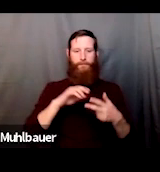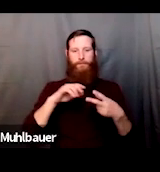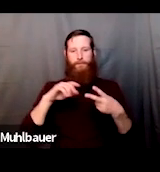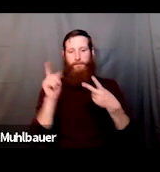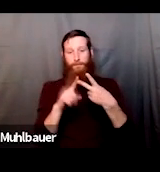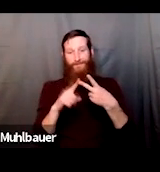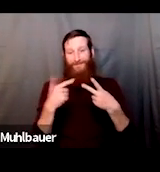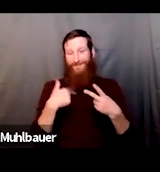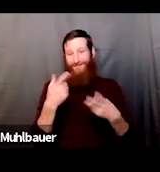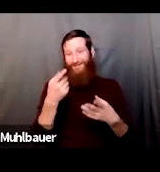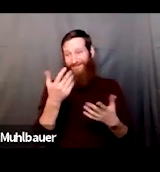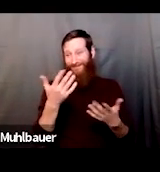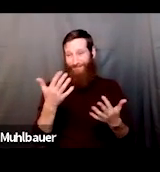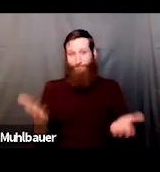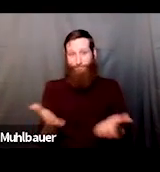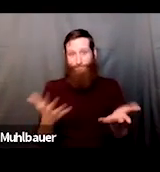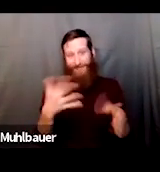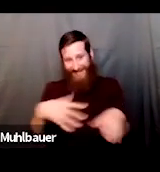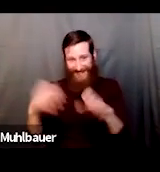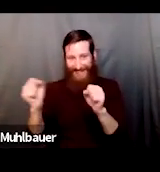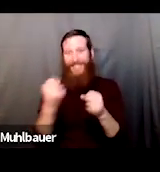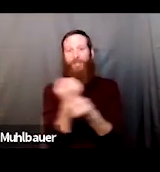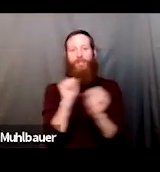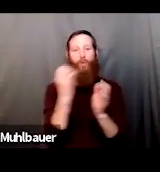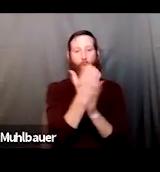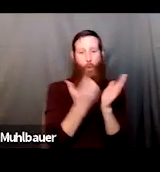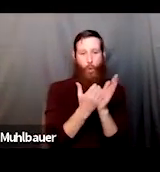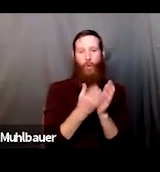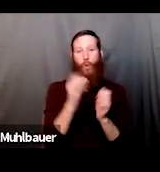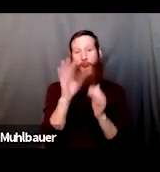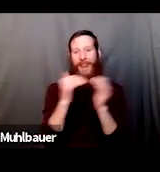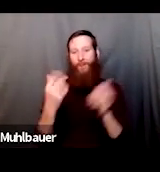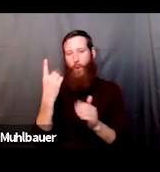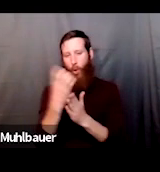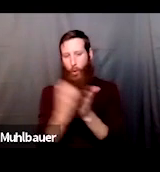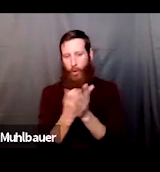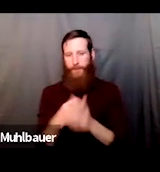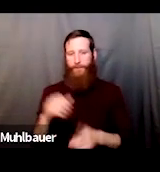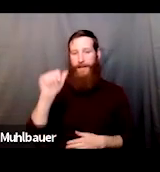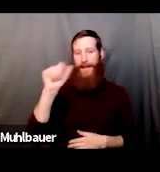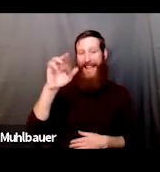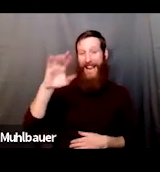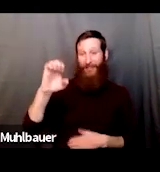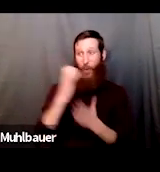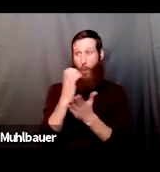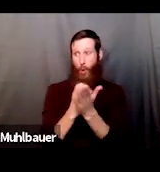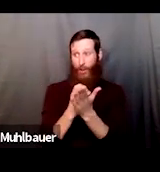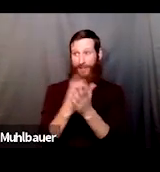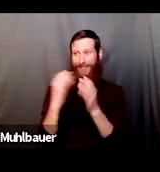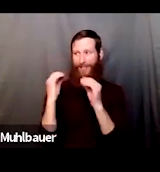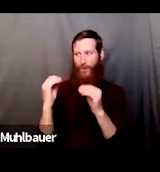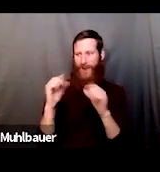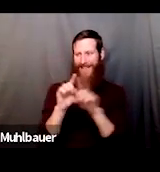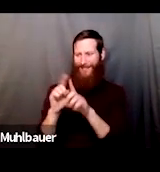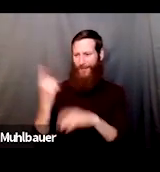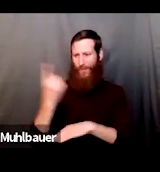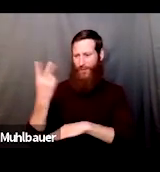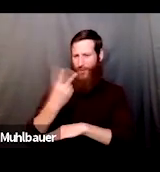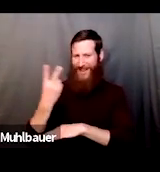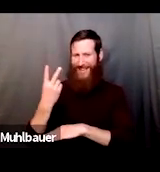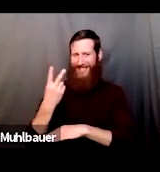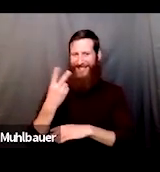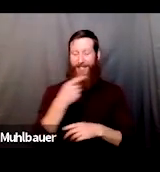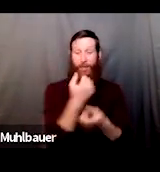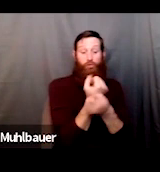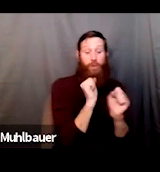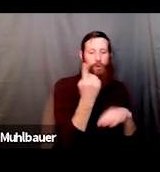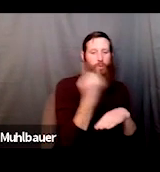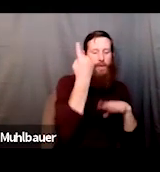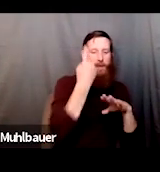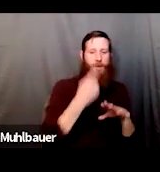Avalanche rescue courses are one day courses, and Aiare courses are currently taught as one or two afternoons of zoom lecture, after work